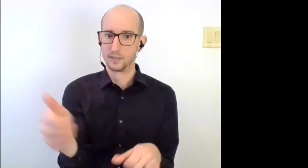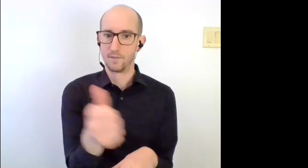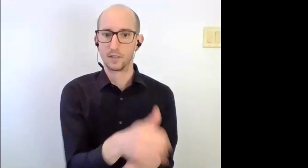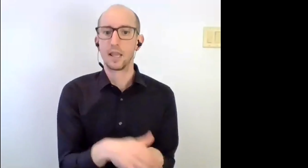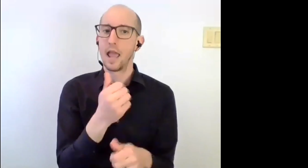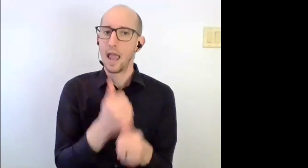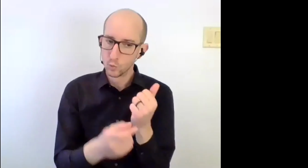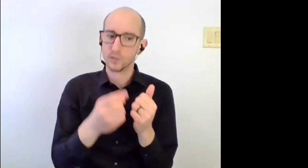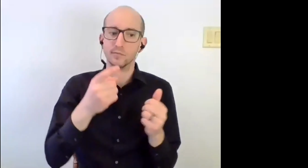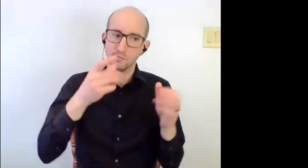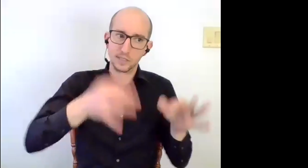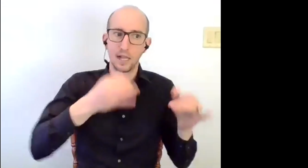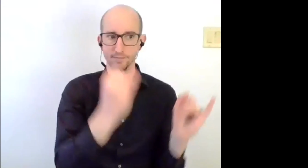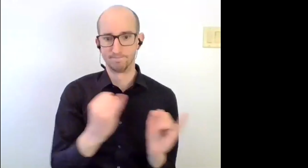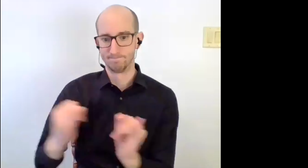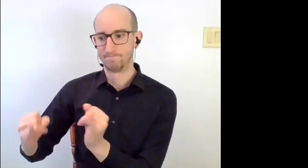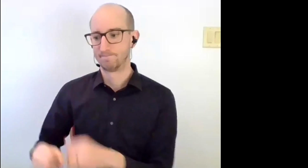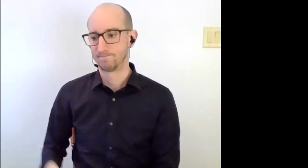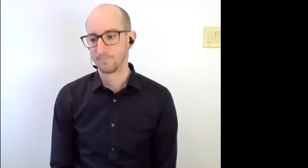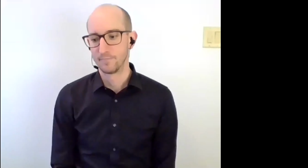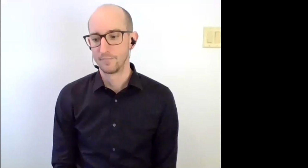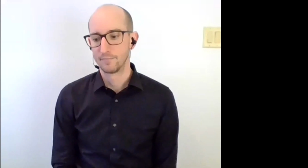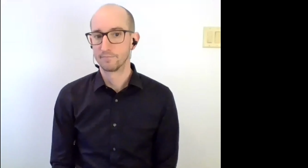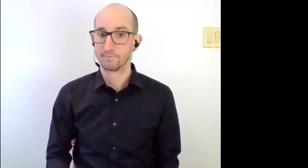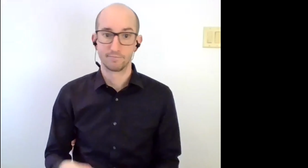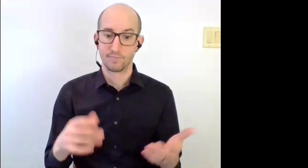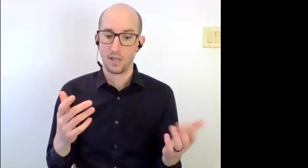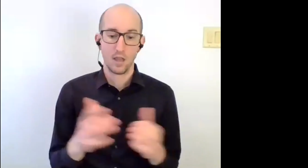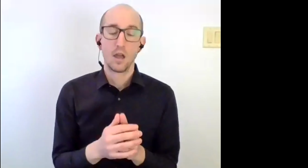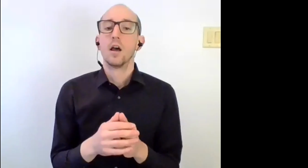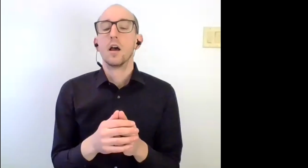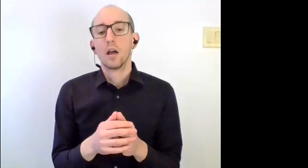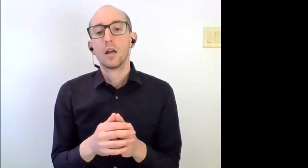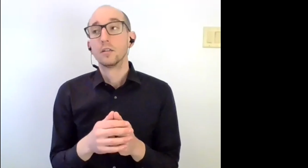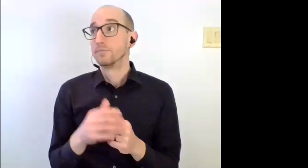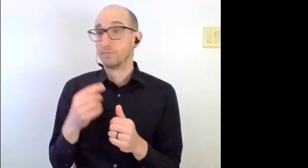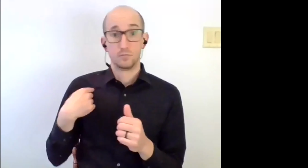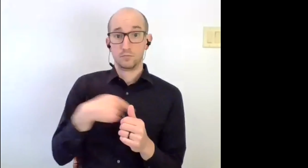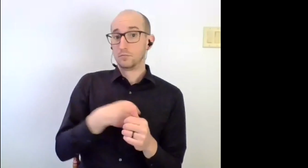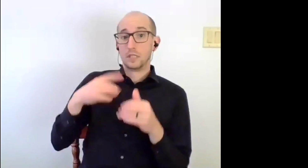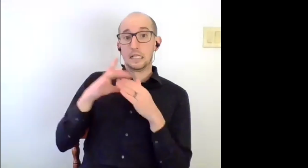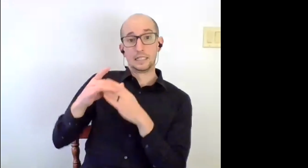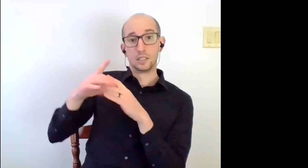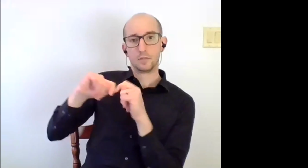tell you and make that decision for you. I think that everybody is doing that on an individual level as we are